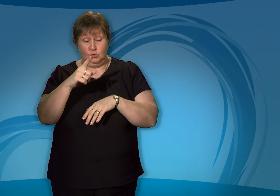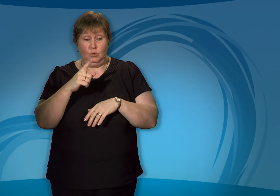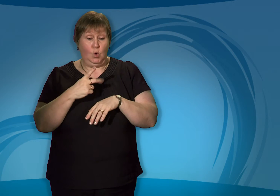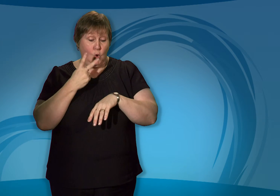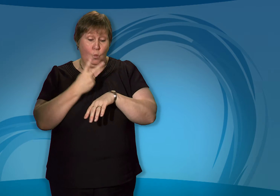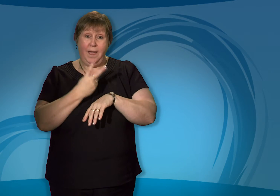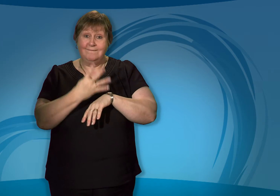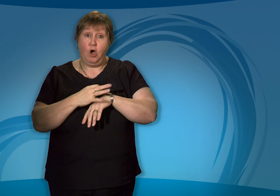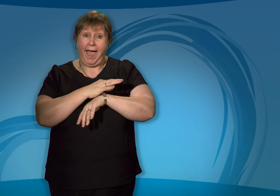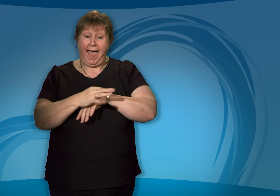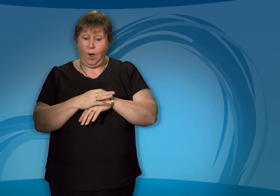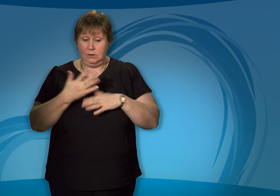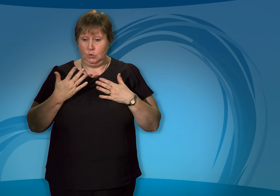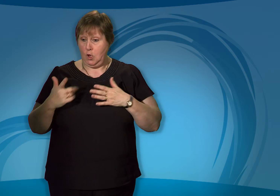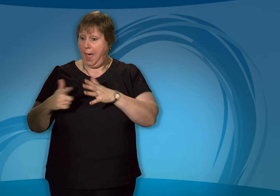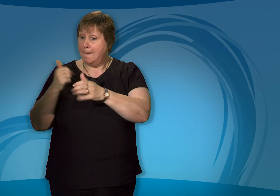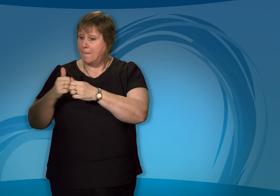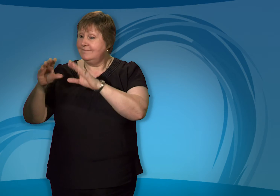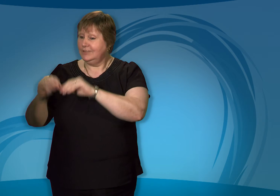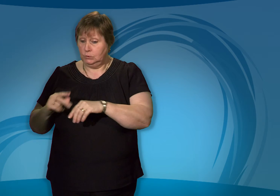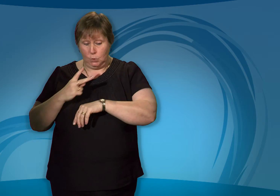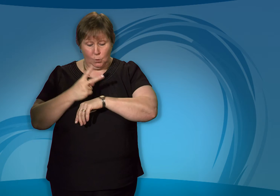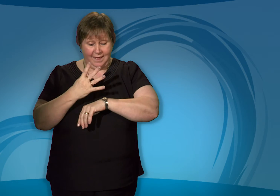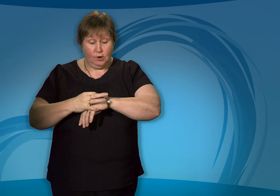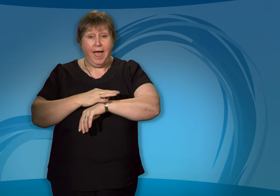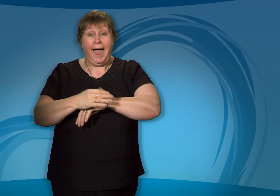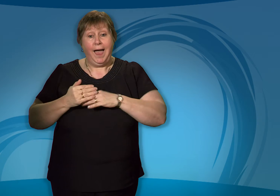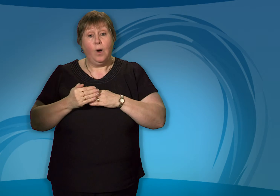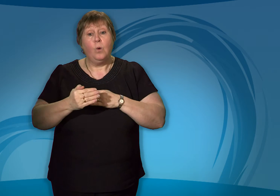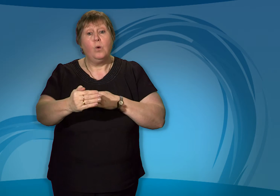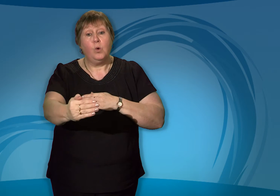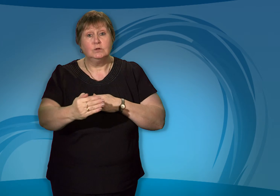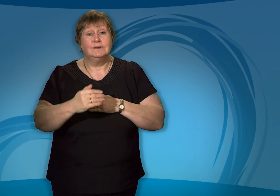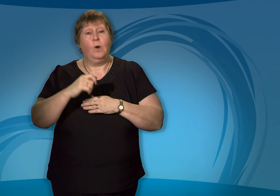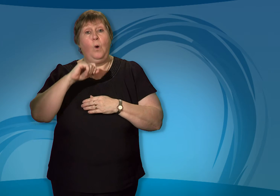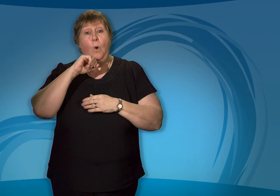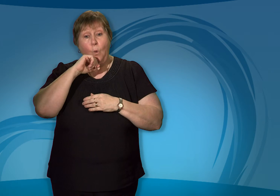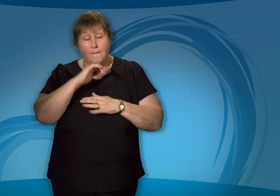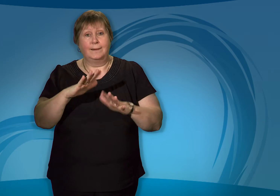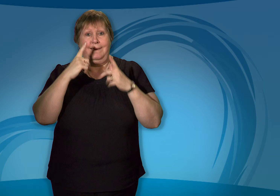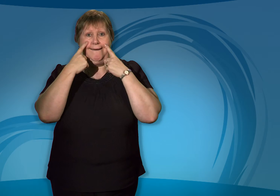For the first 24 hours after your procedure The sedative drugs remain in your body for